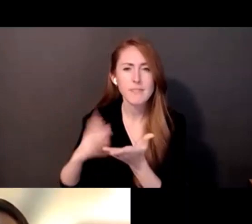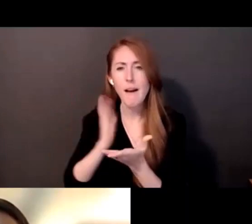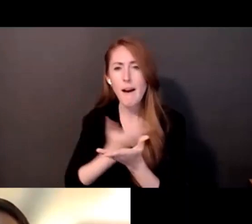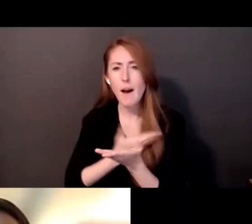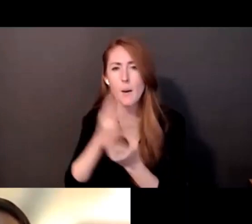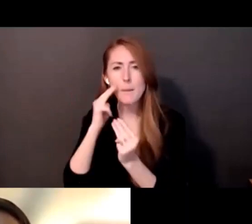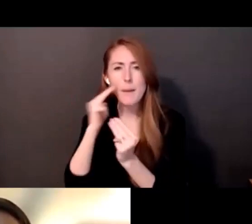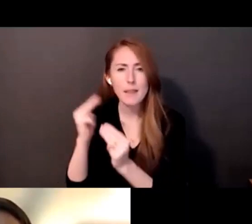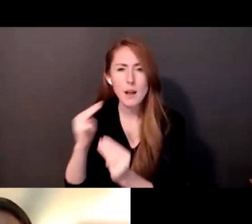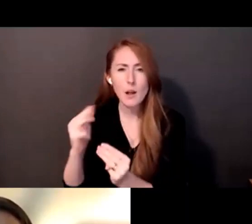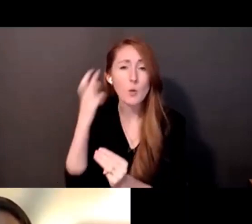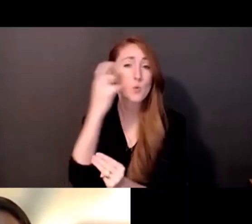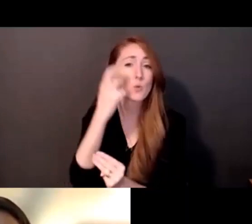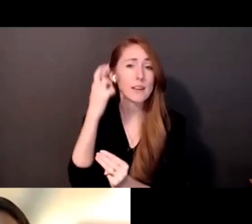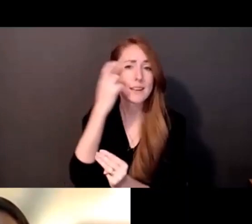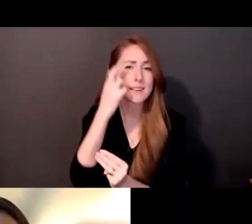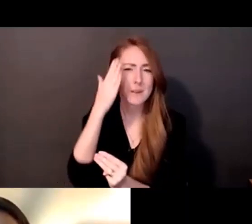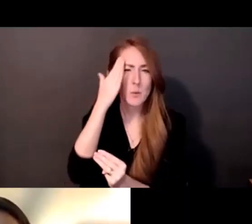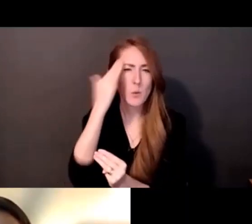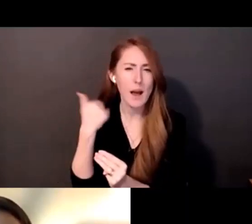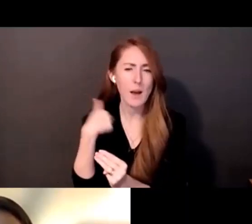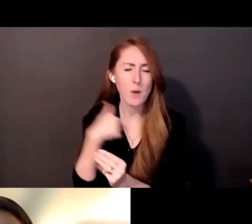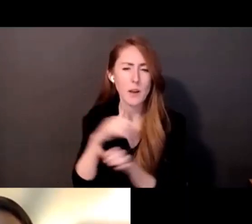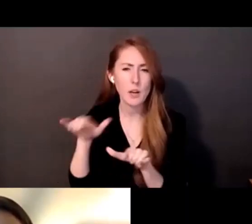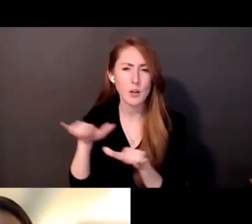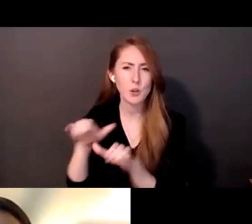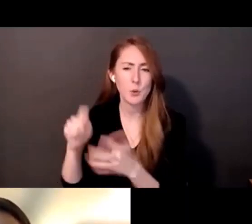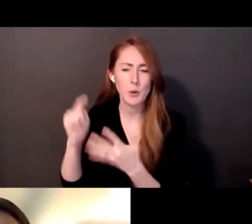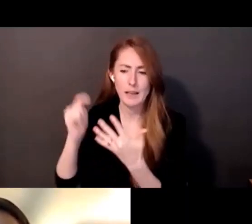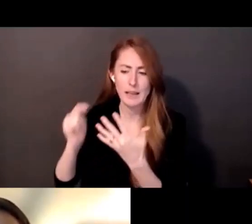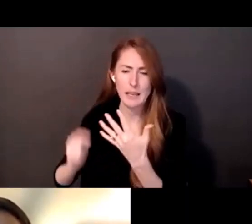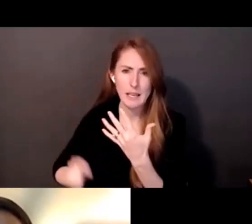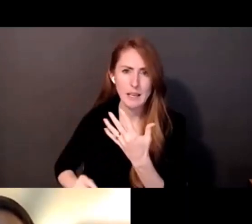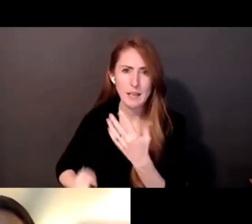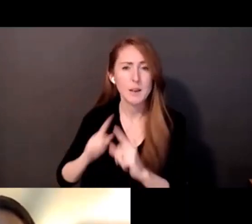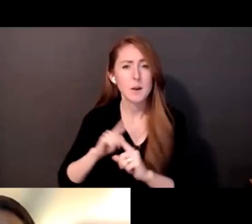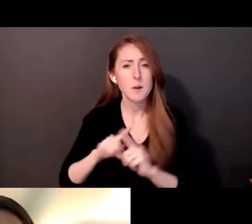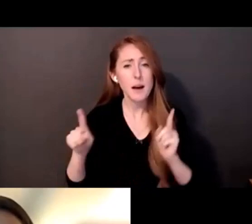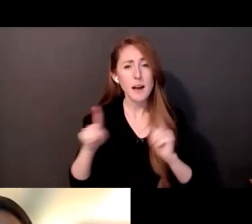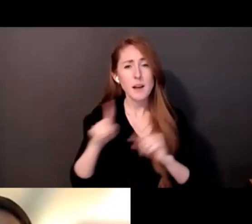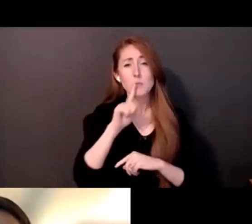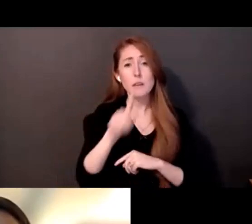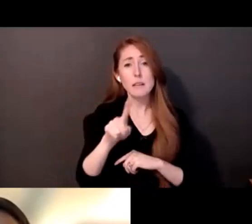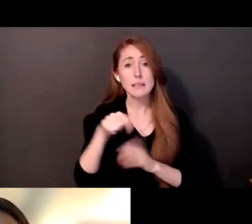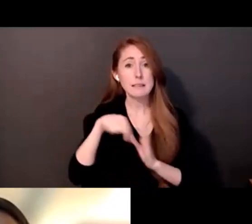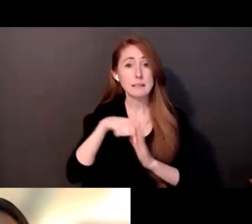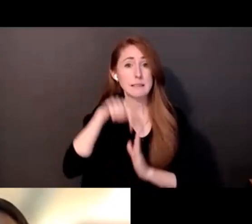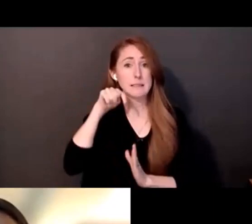But we didn't really go very, very deeply into the actual research process.